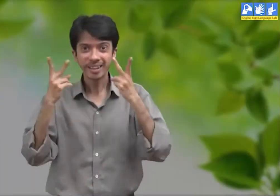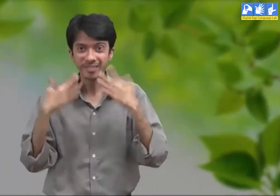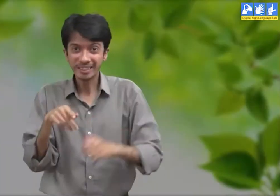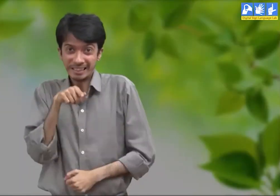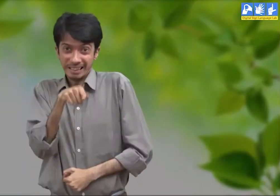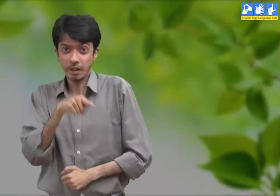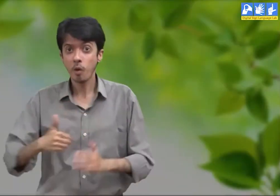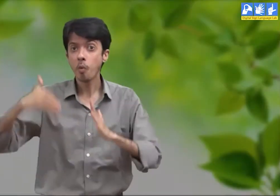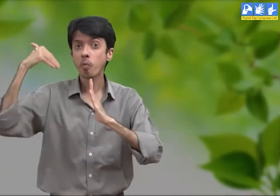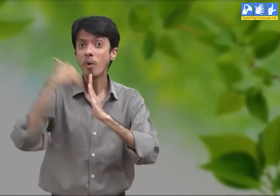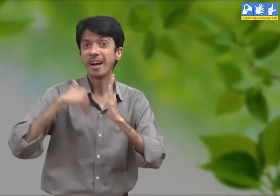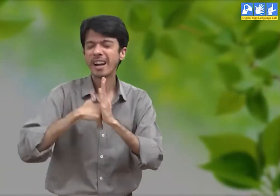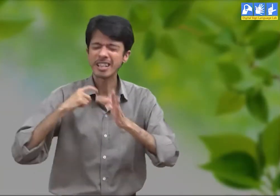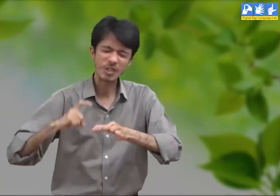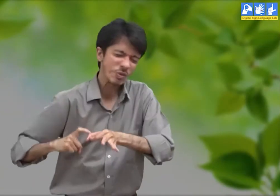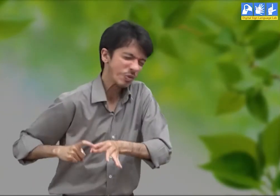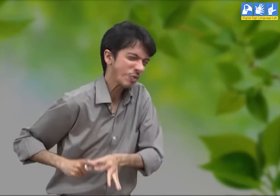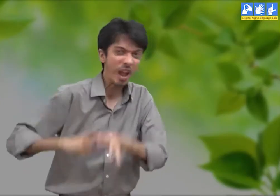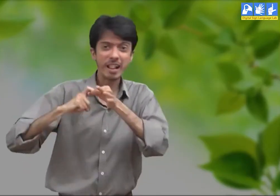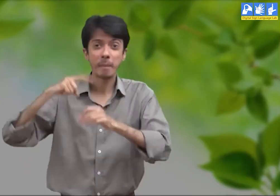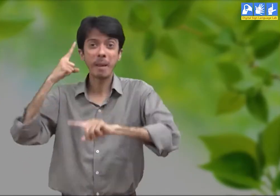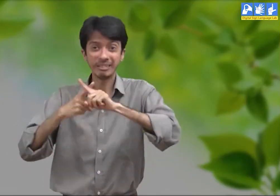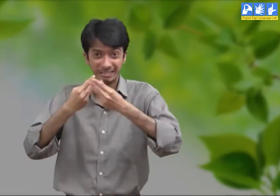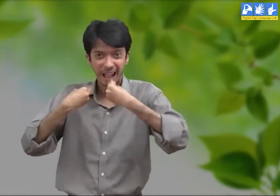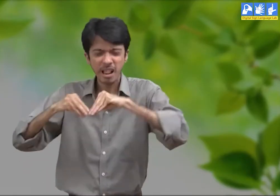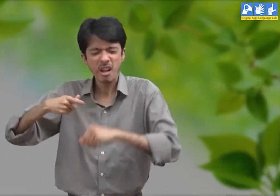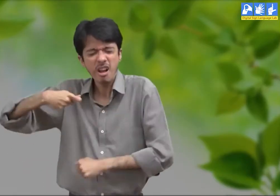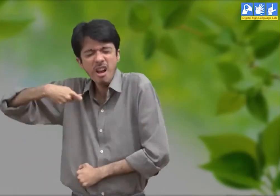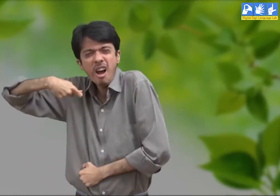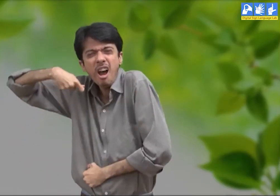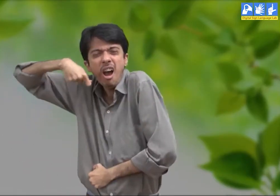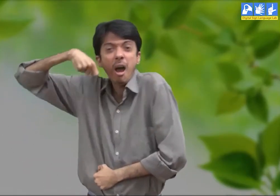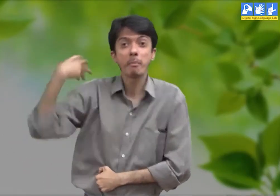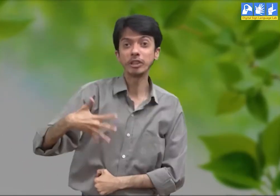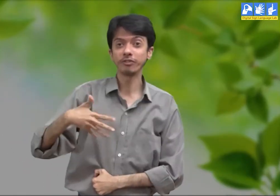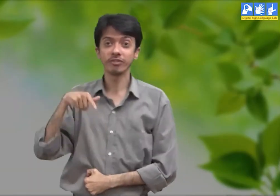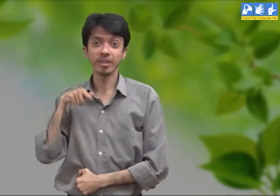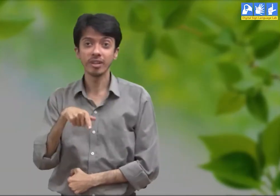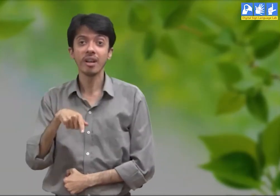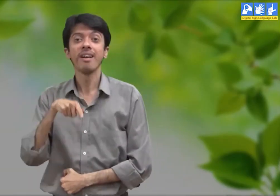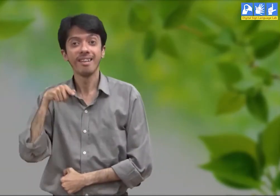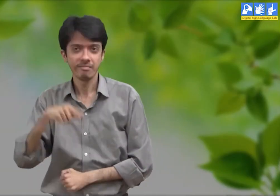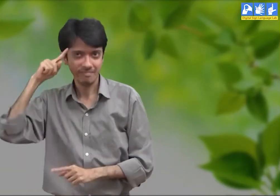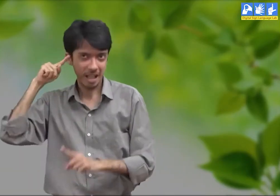Did you see that? Teak is the best quality wood and it is highly priced.